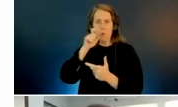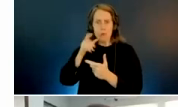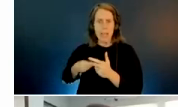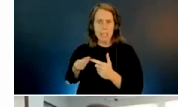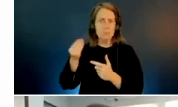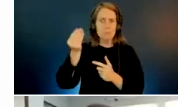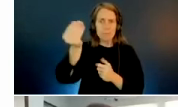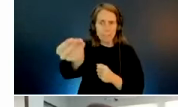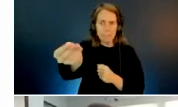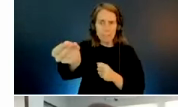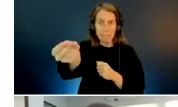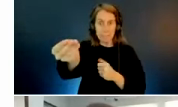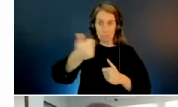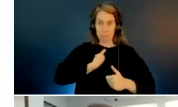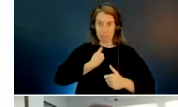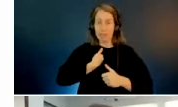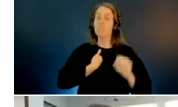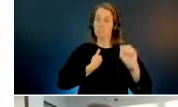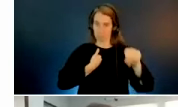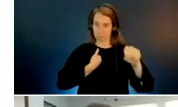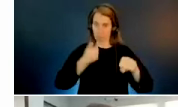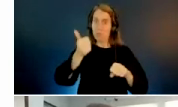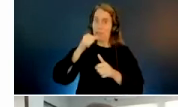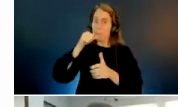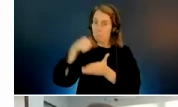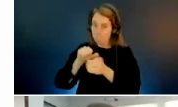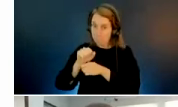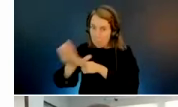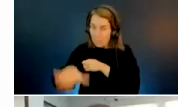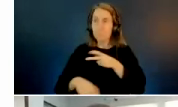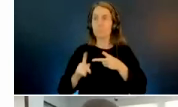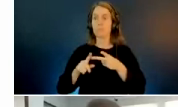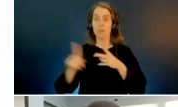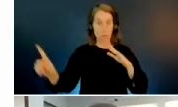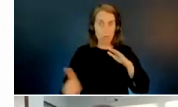by mail or you can drop it off in person um remember to have that witness statement